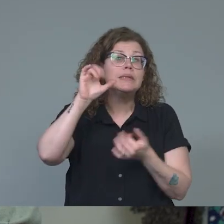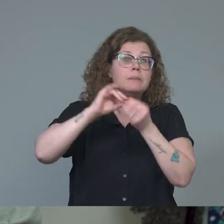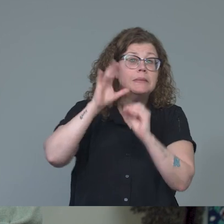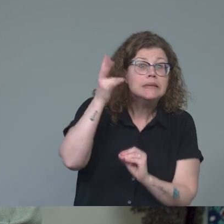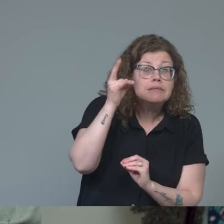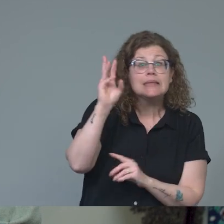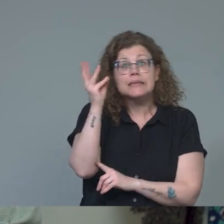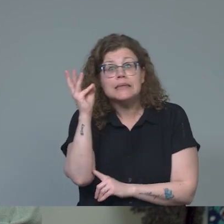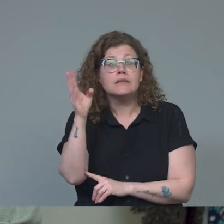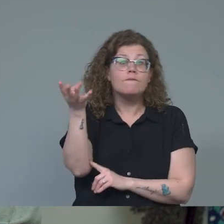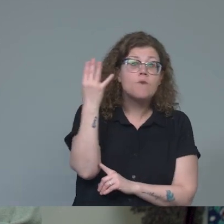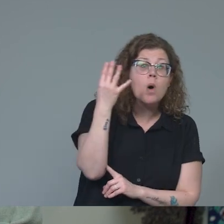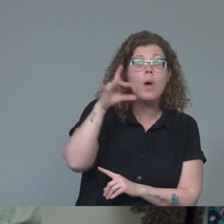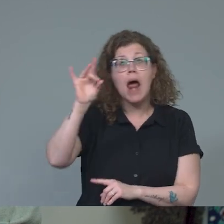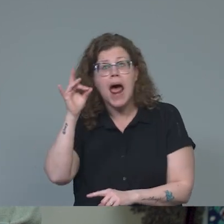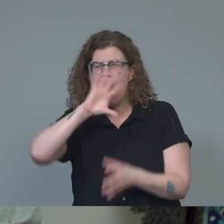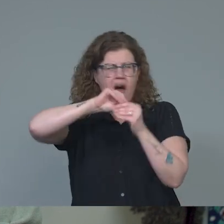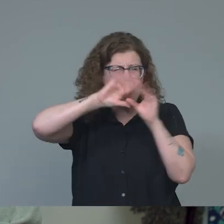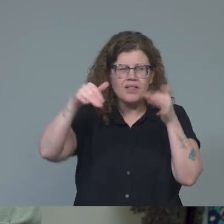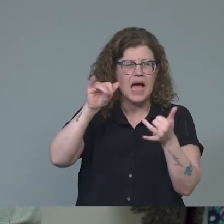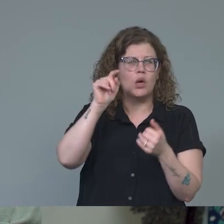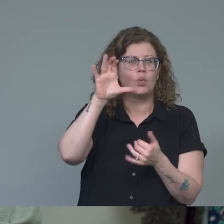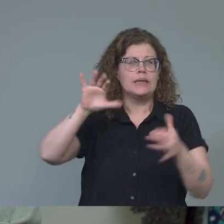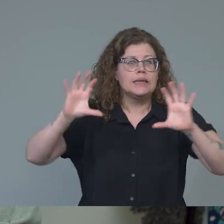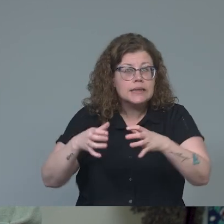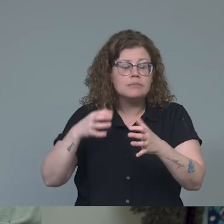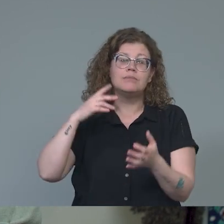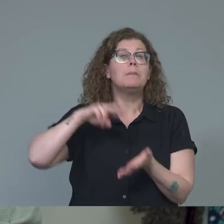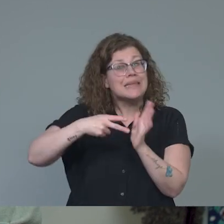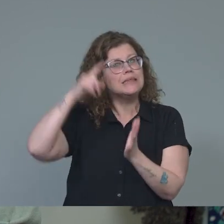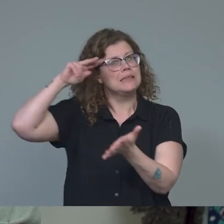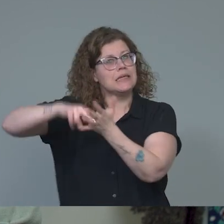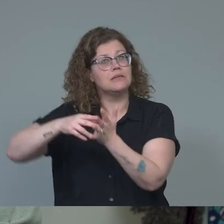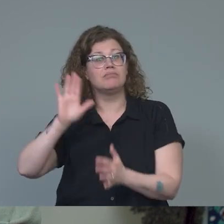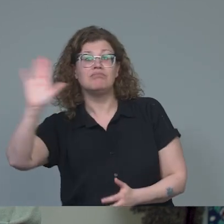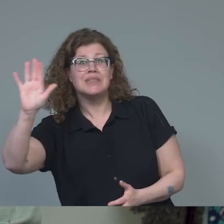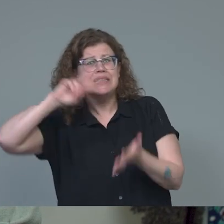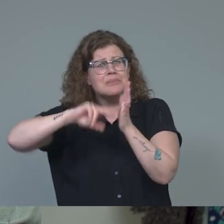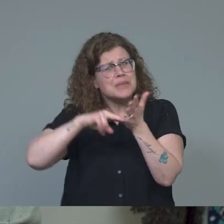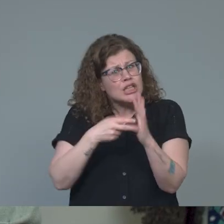like myself. If I don't know, I'll send you in the right direction, and there are other, you know,